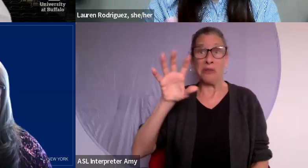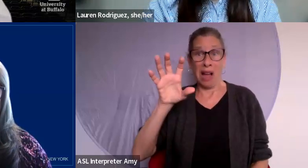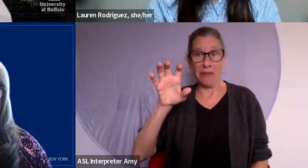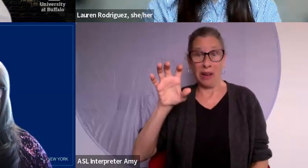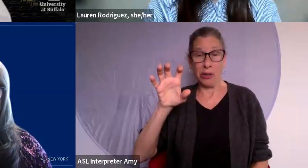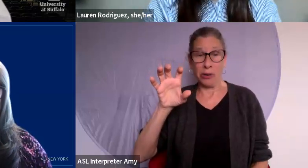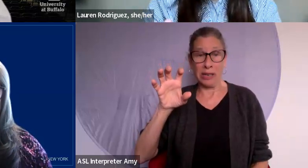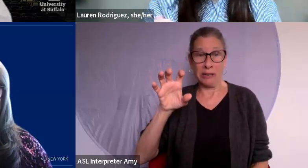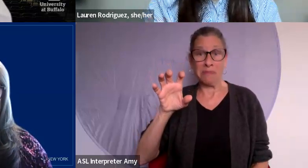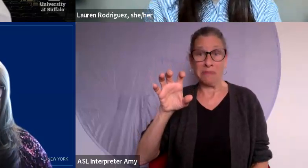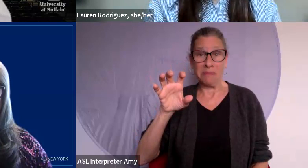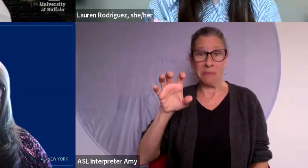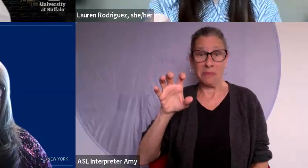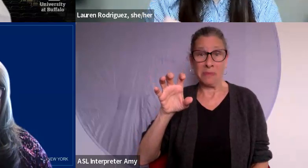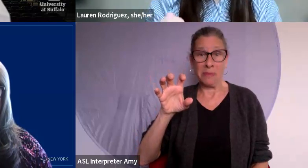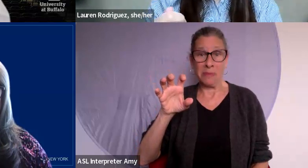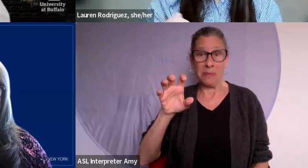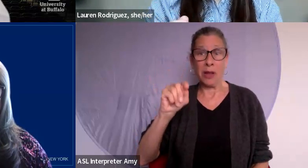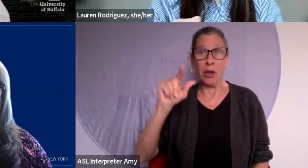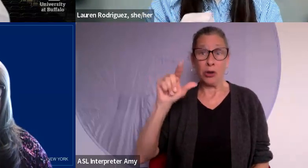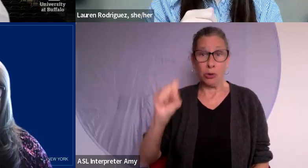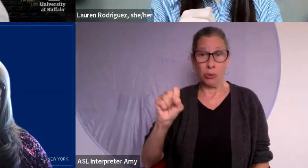paths or have to do testing and I'll get into that kind of